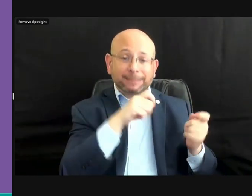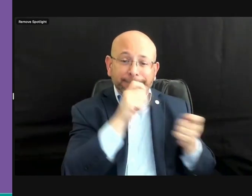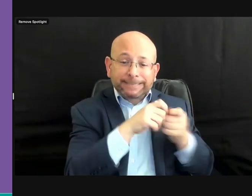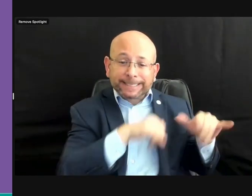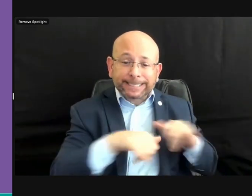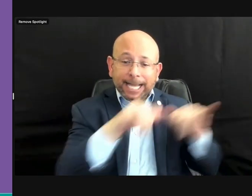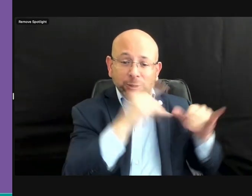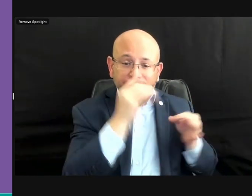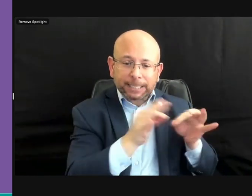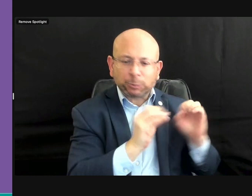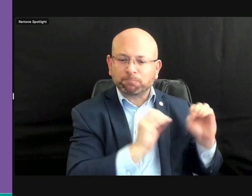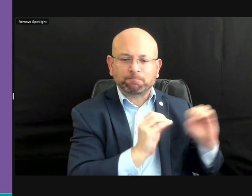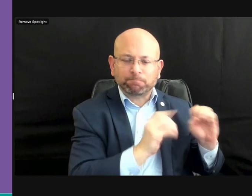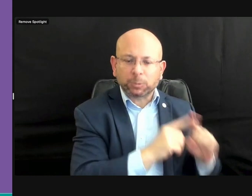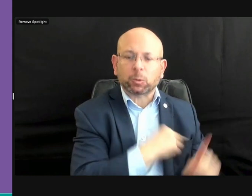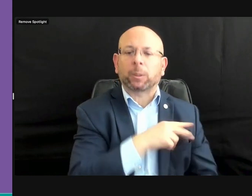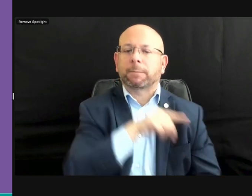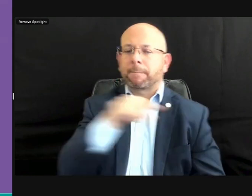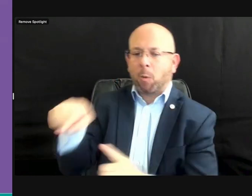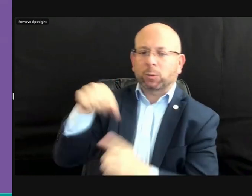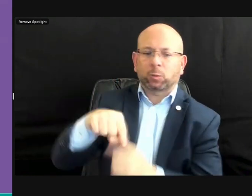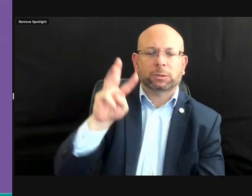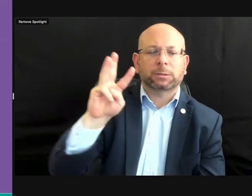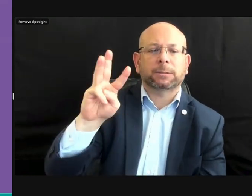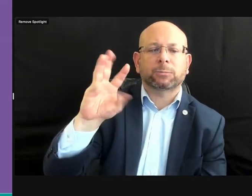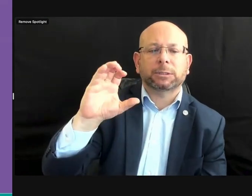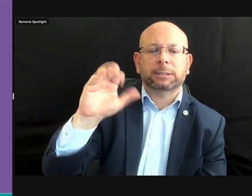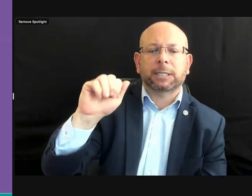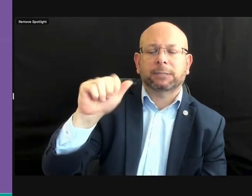Now, no captions-specific standards existed in the ADA at that time.